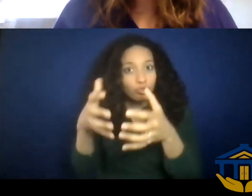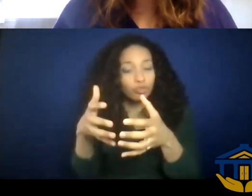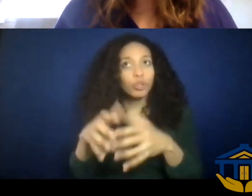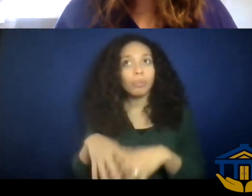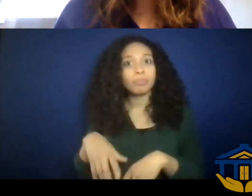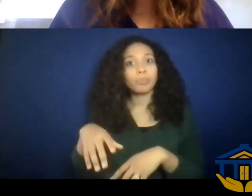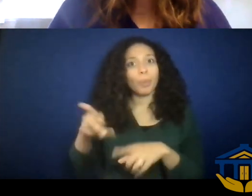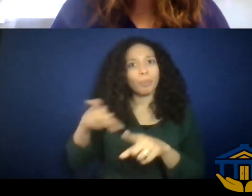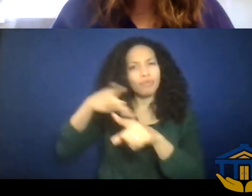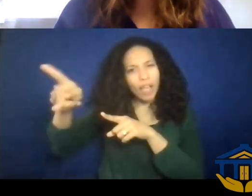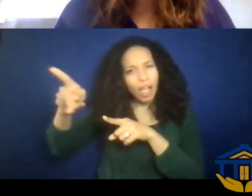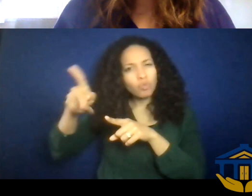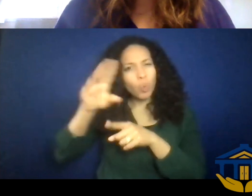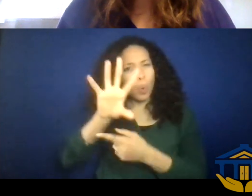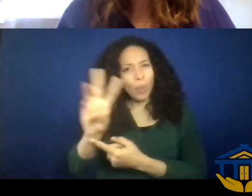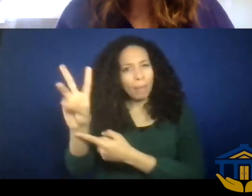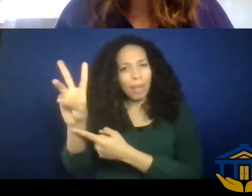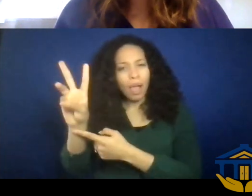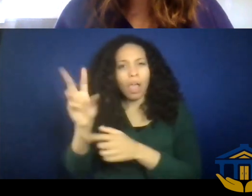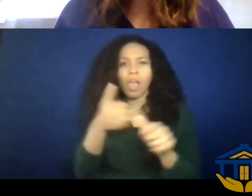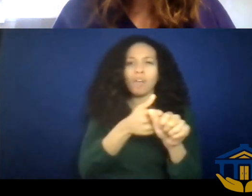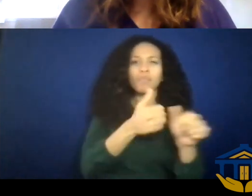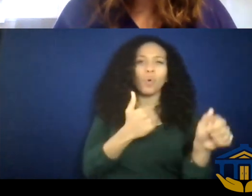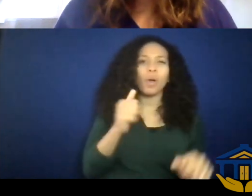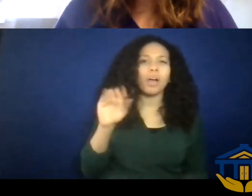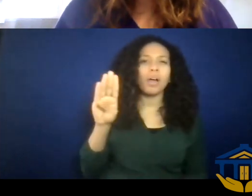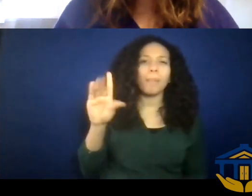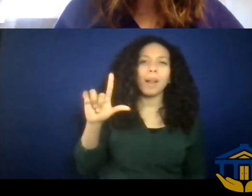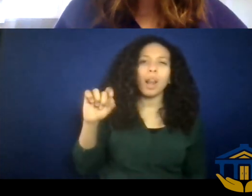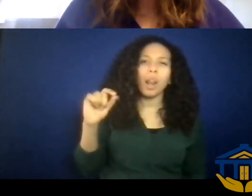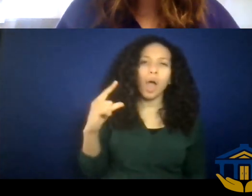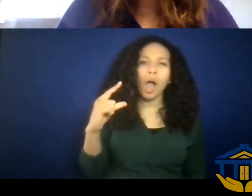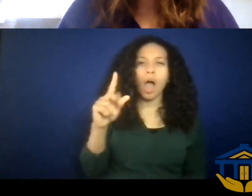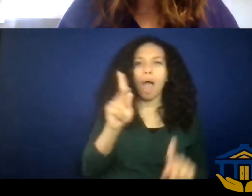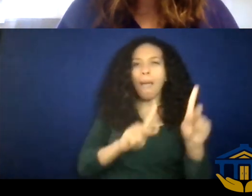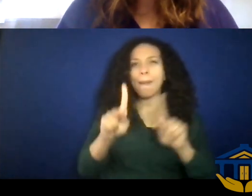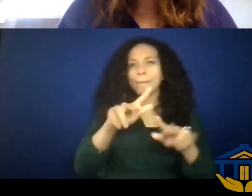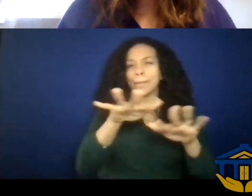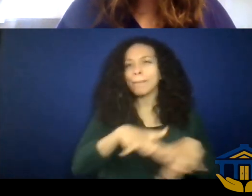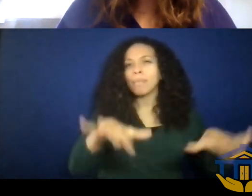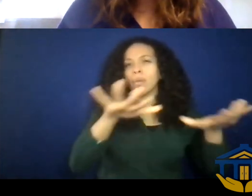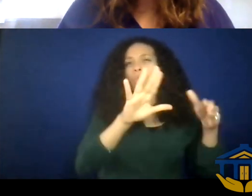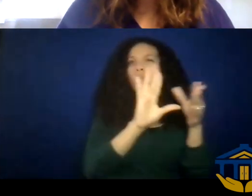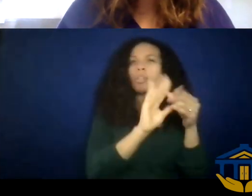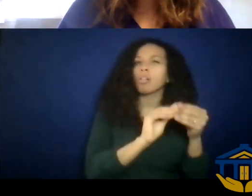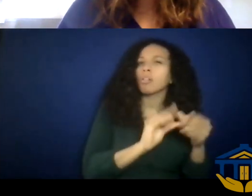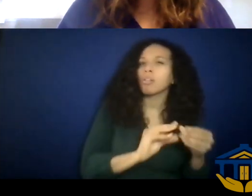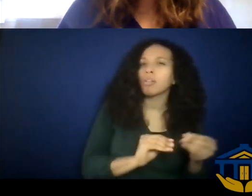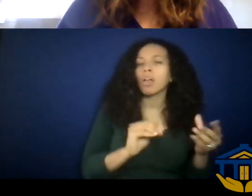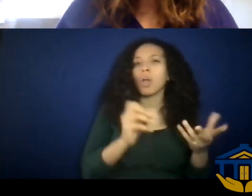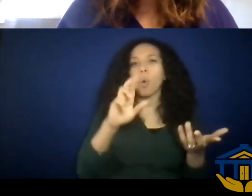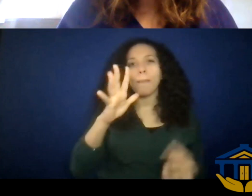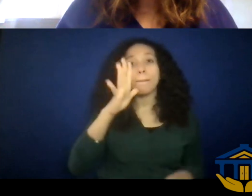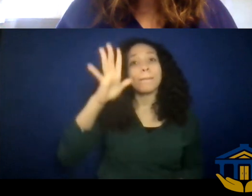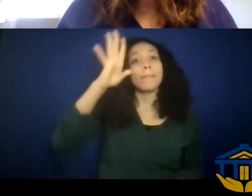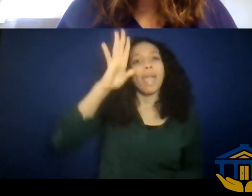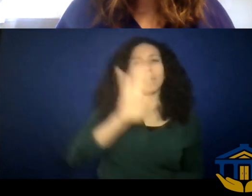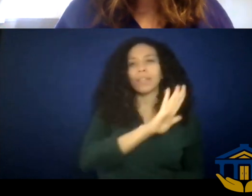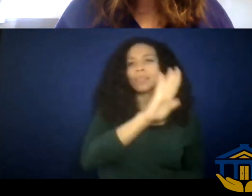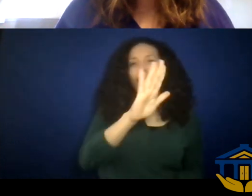and try to stay away from blogs or you know parent information. Not to discount that but every child